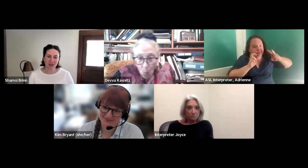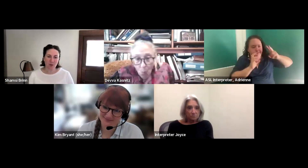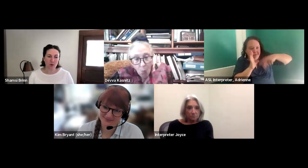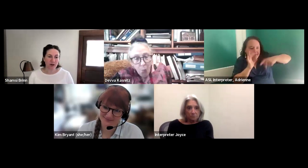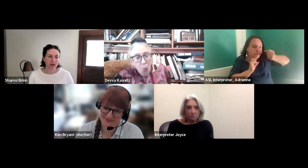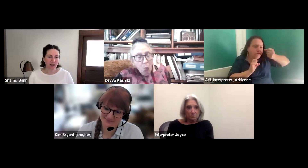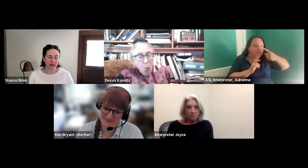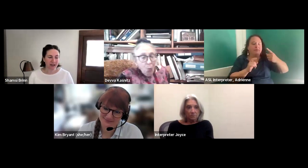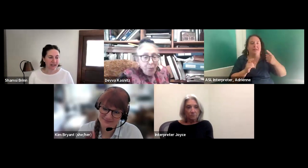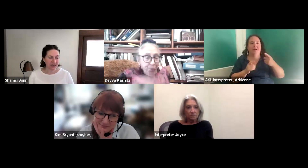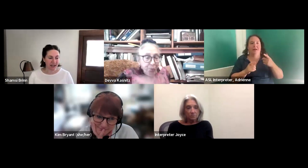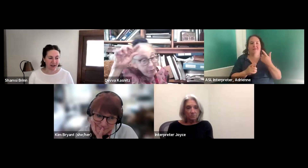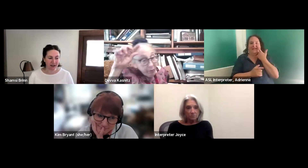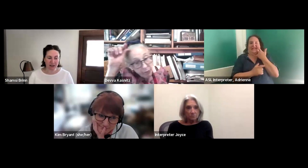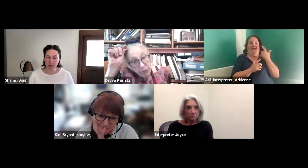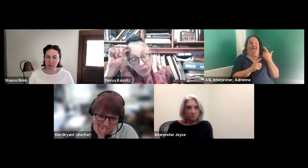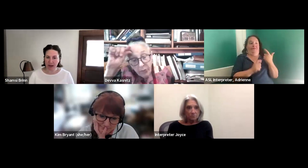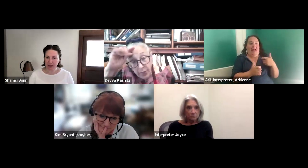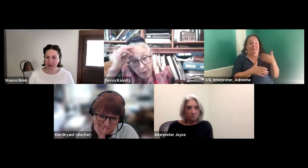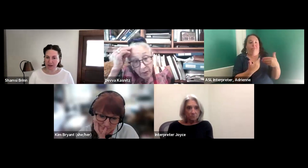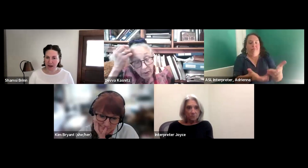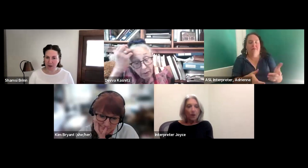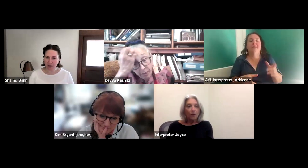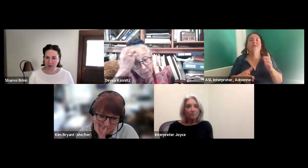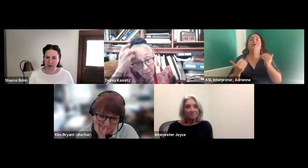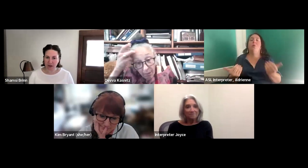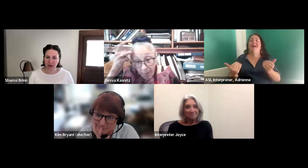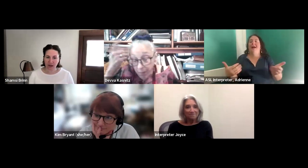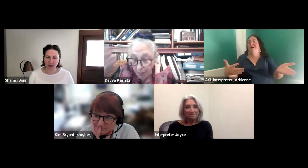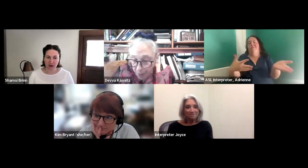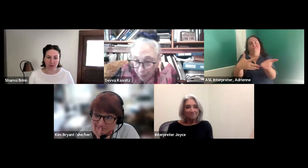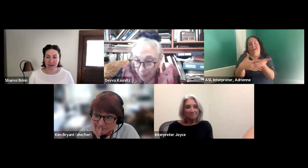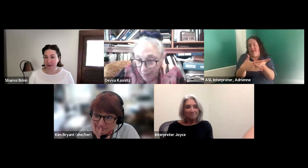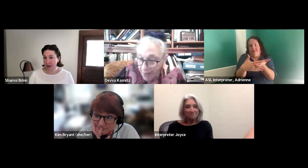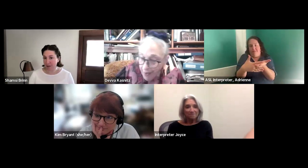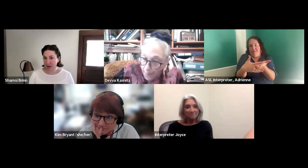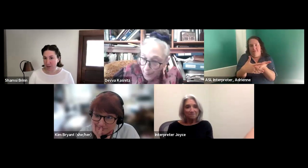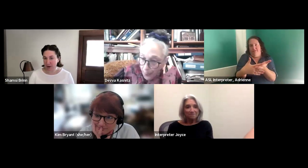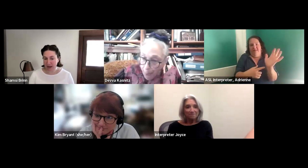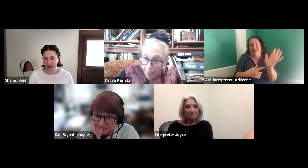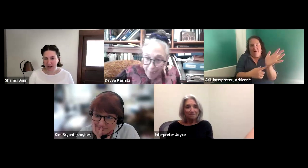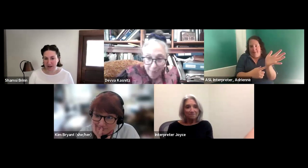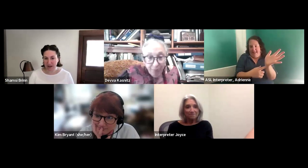We're going to take a little break now. We'll take a five-minute break.